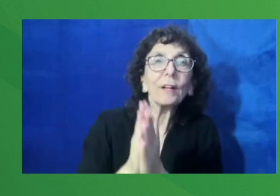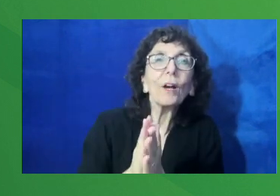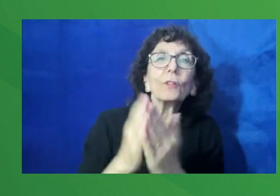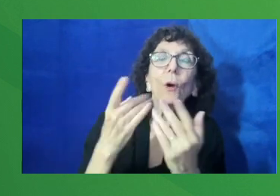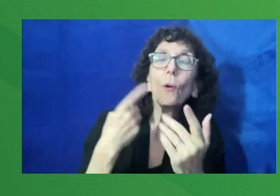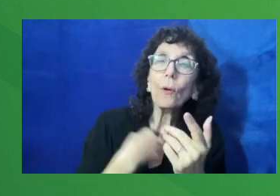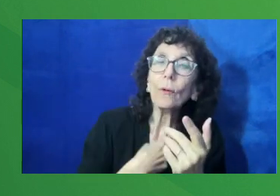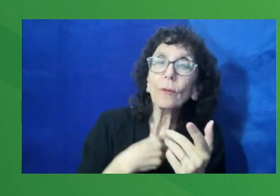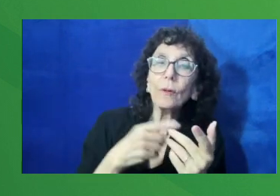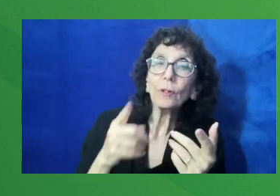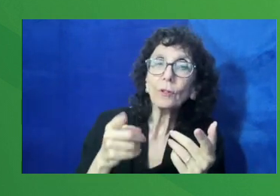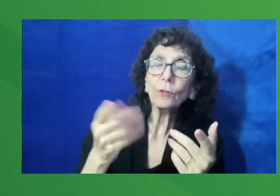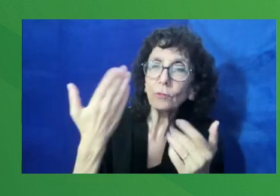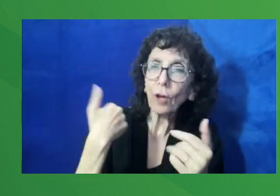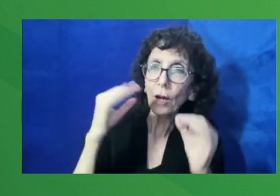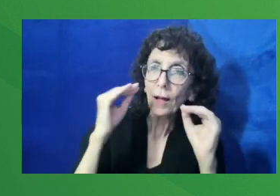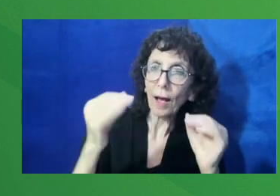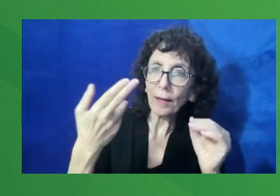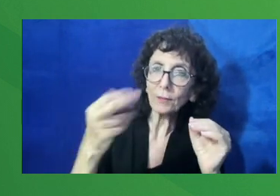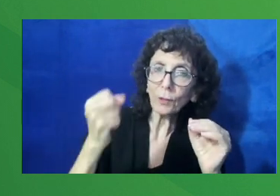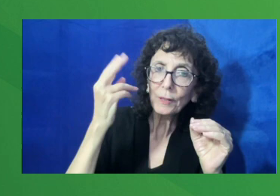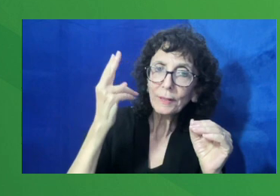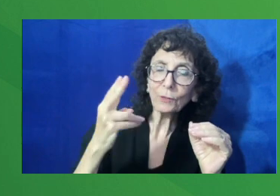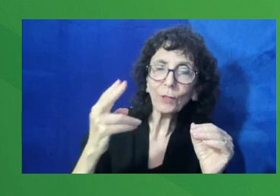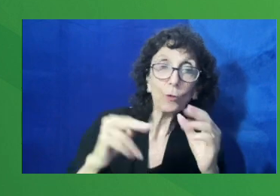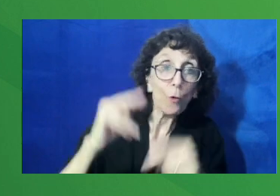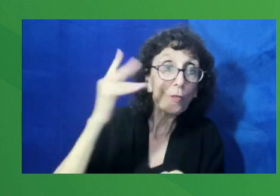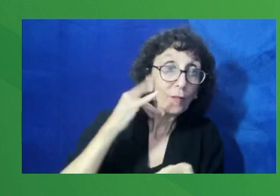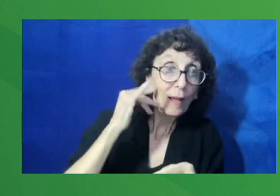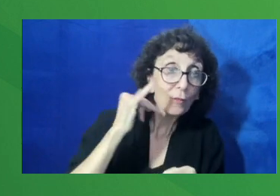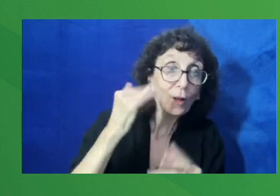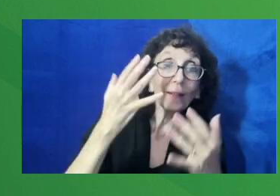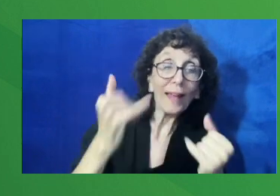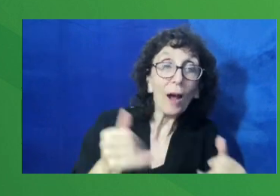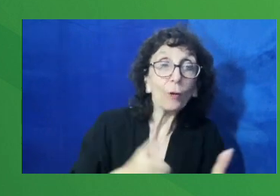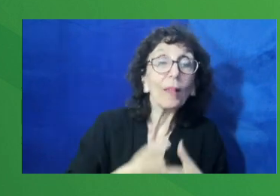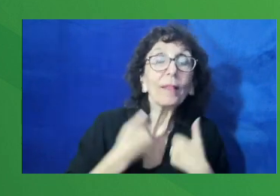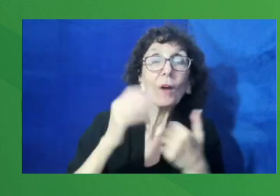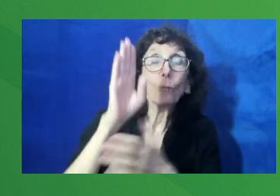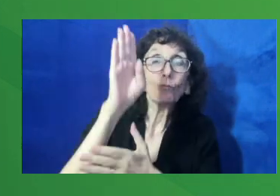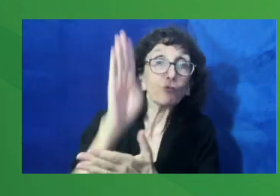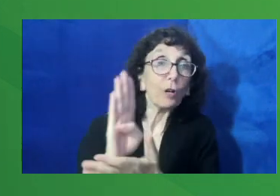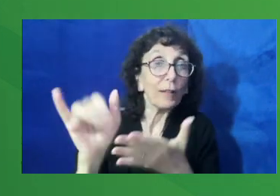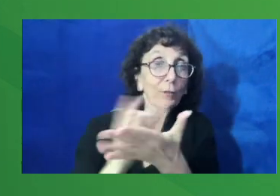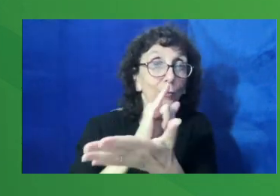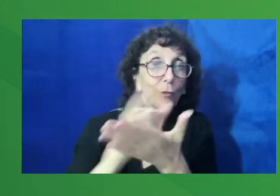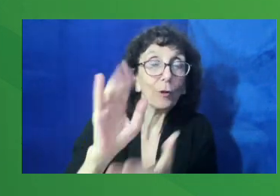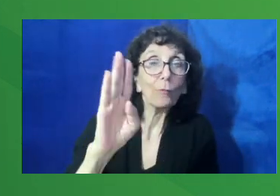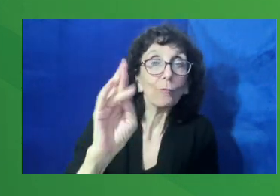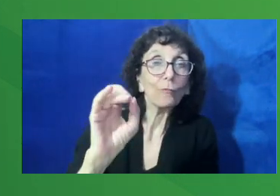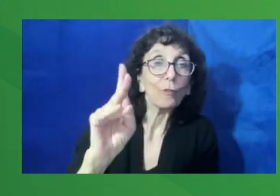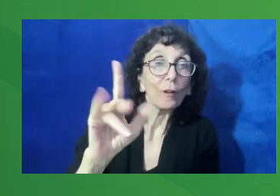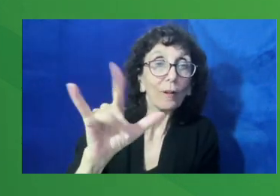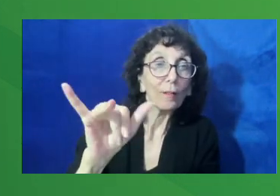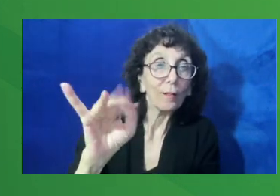previously taught high school history in Northern California and currently lives in Brooklyn, New York. Dr Shuttleworth. JAY M SHUTTLEWORTH: